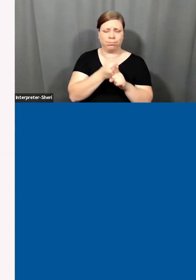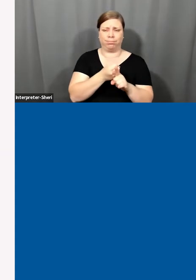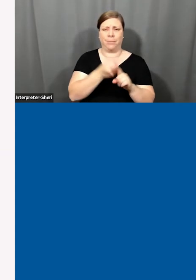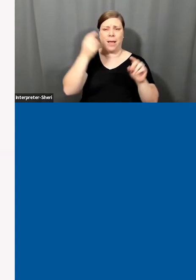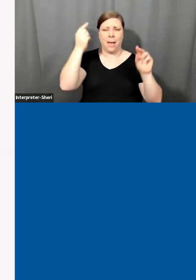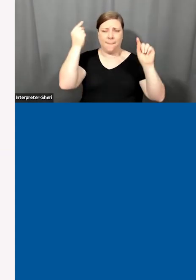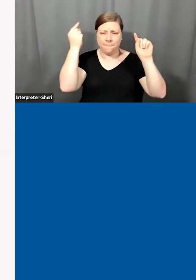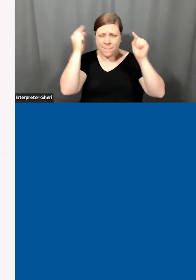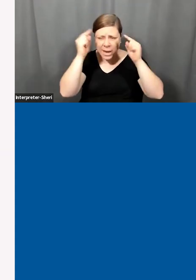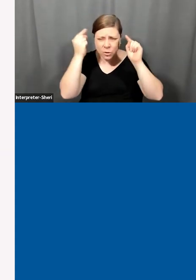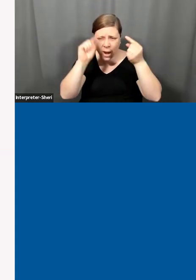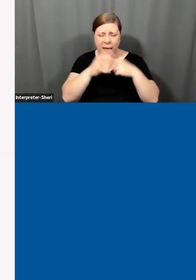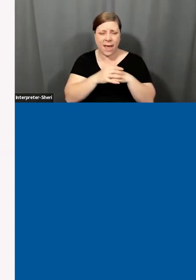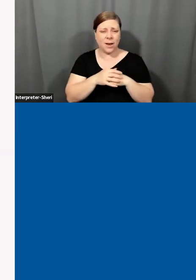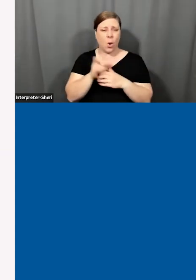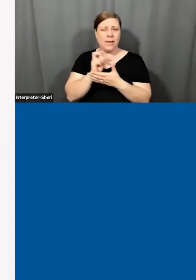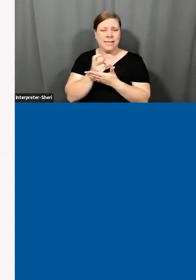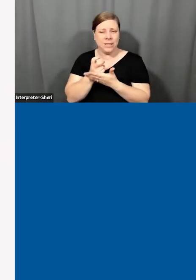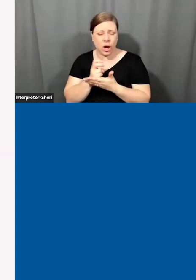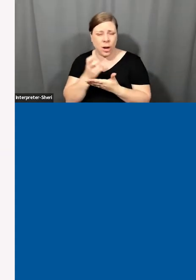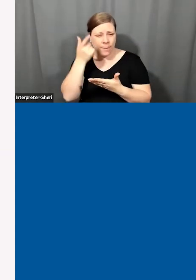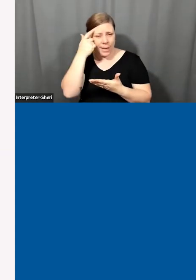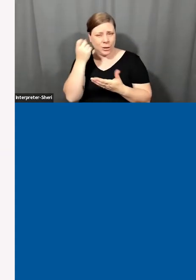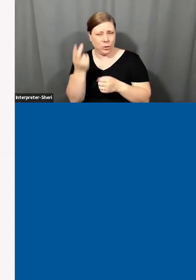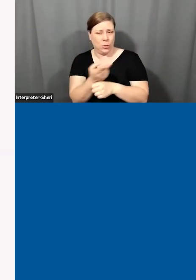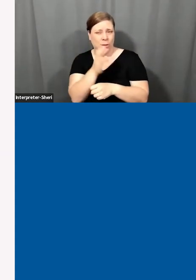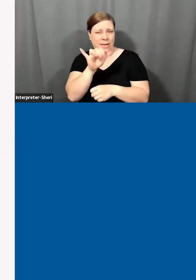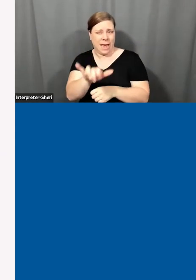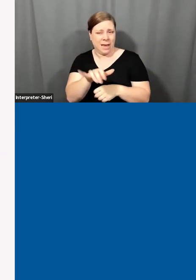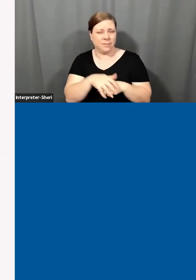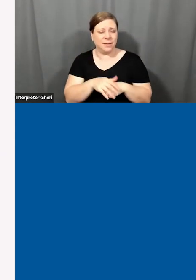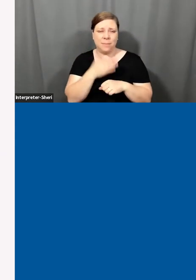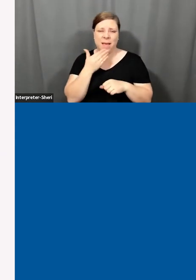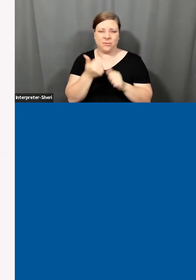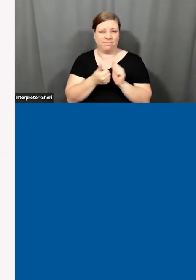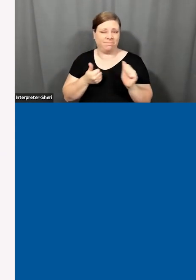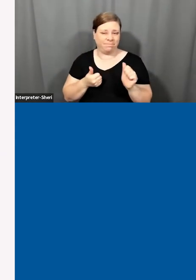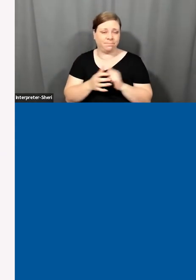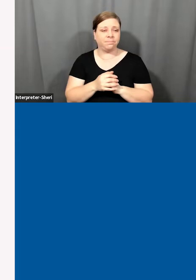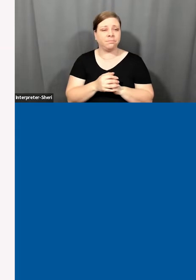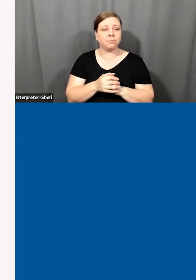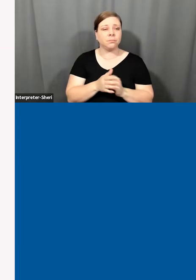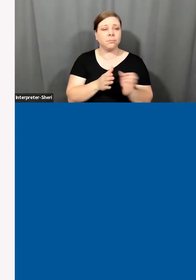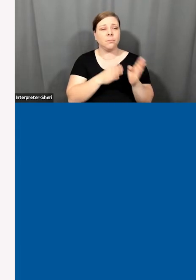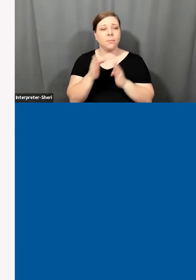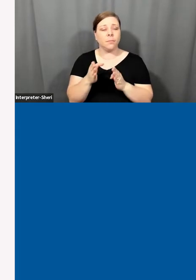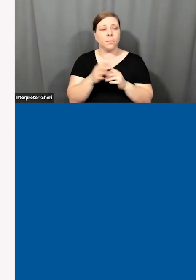flashing animation. I would suggest steering away from that. No pun intended. Slide 26, accessible censoring.